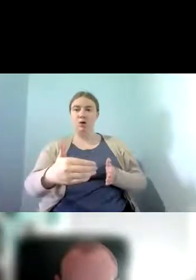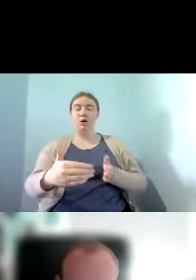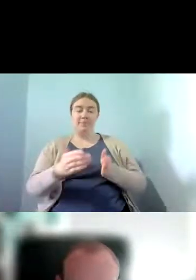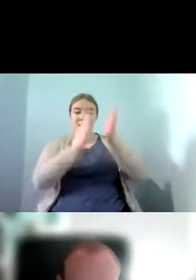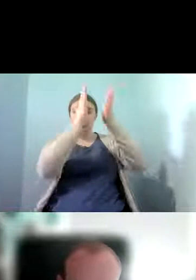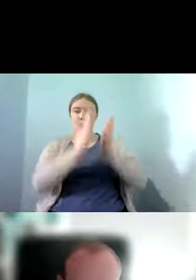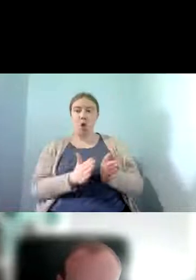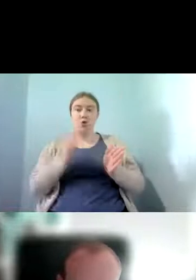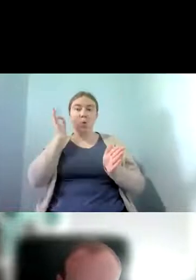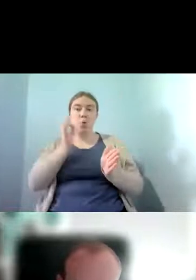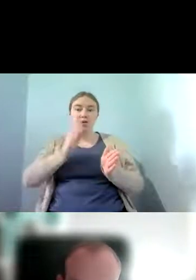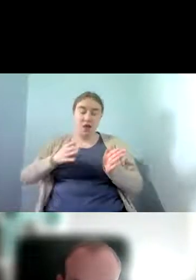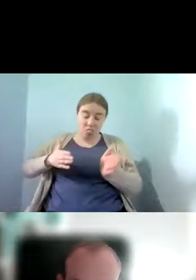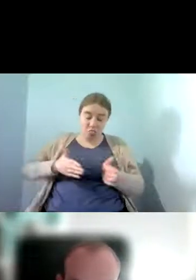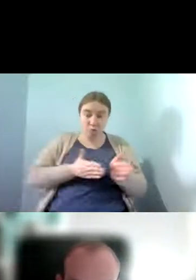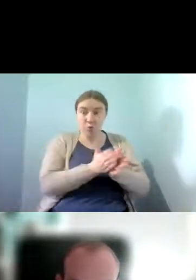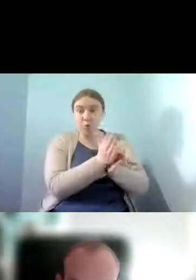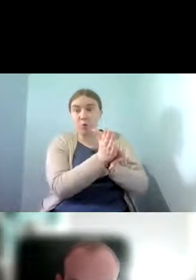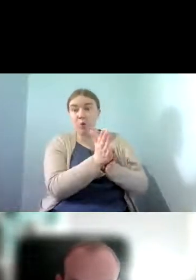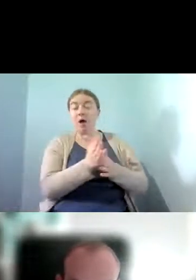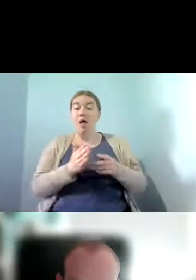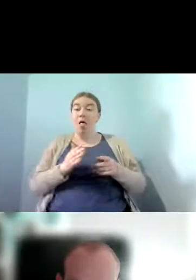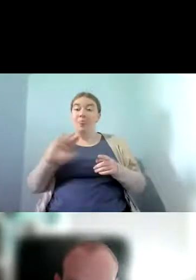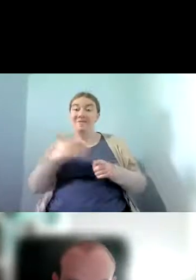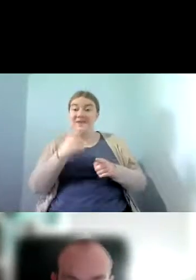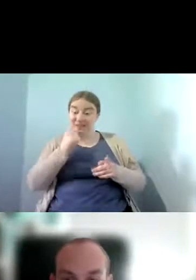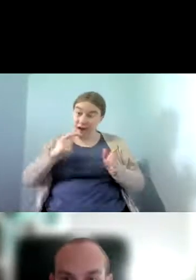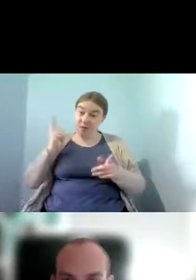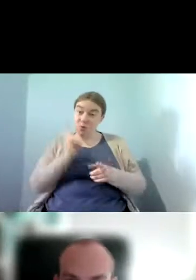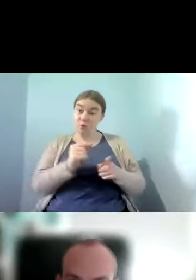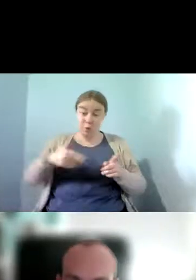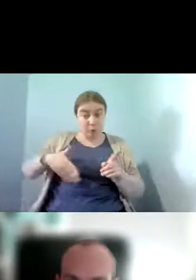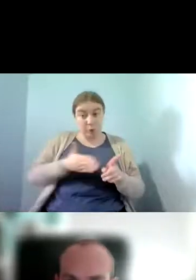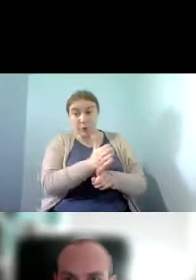so that the target fish is able to burst through before resting in the pool above and the photo on